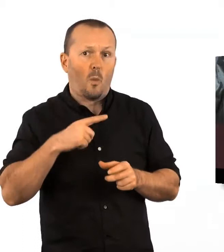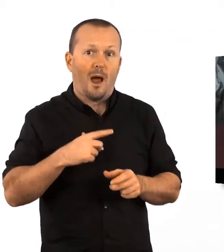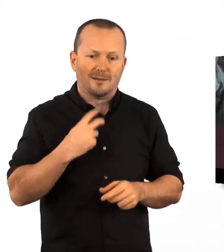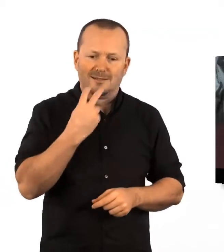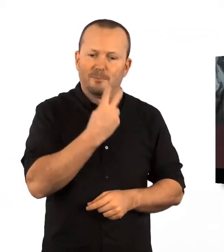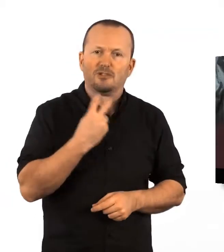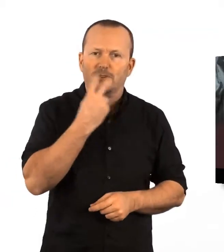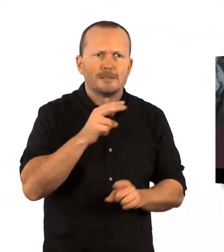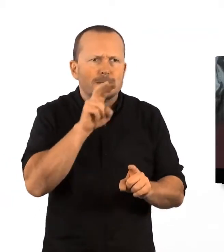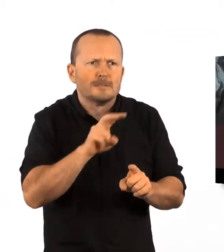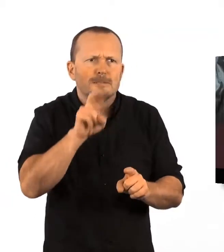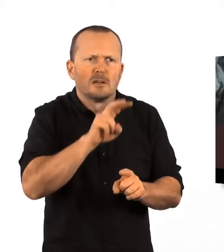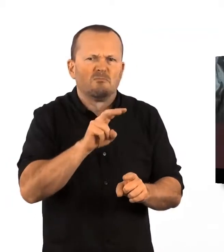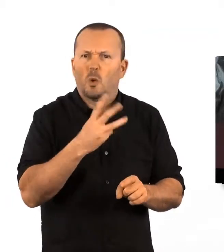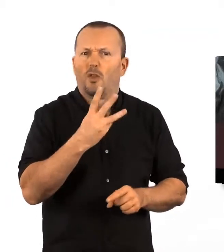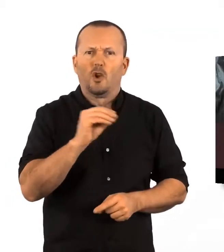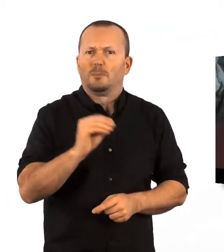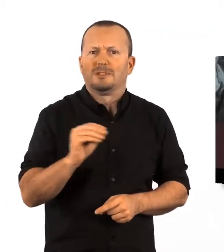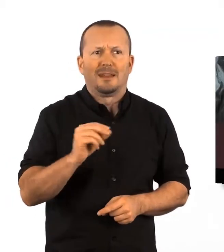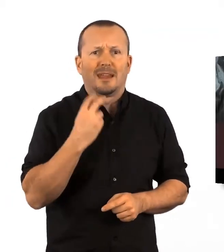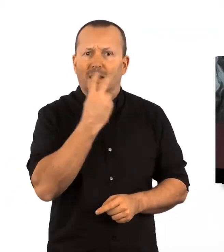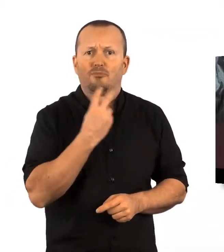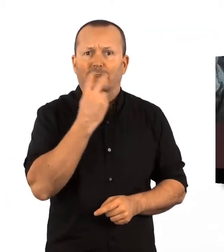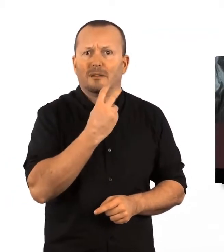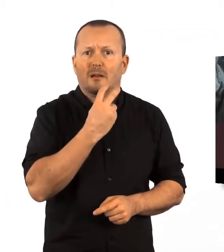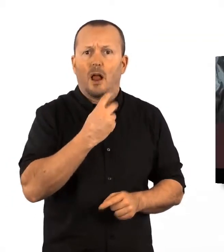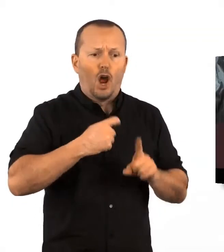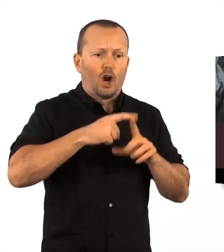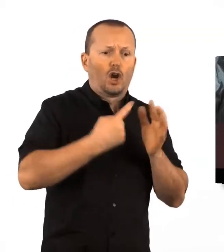say can be speech read. Sounds like ‘ker’ and ‘ger’ are made at the back of your